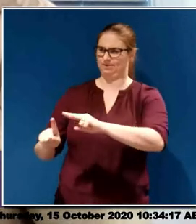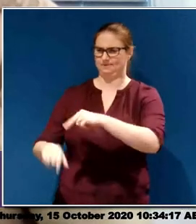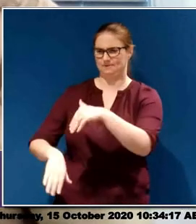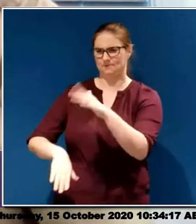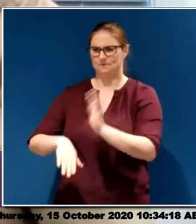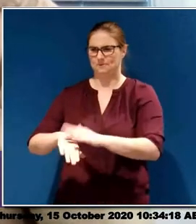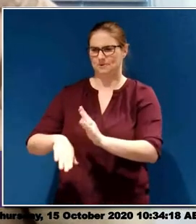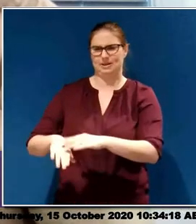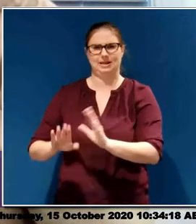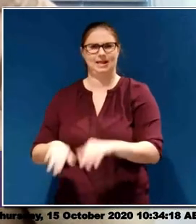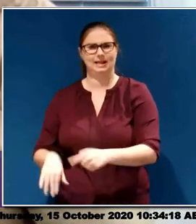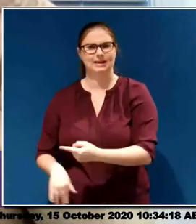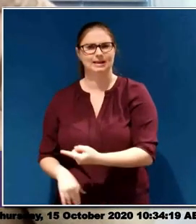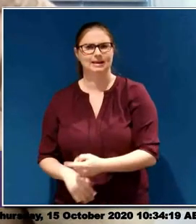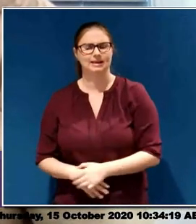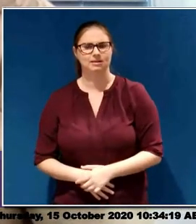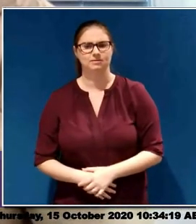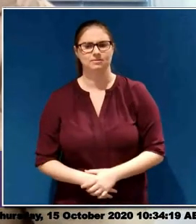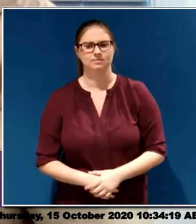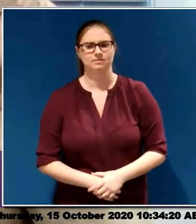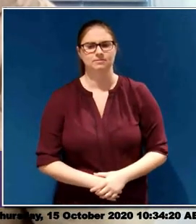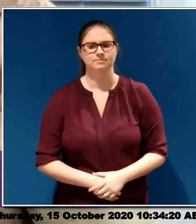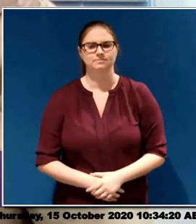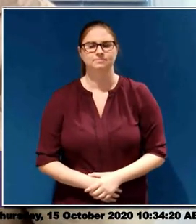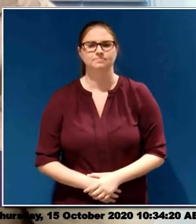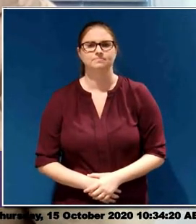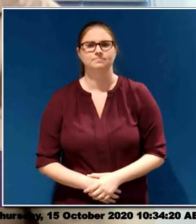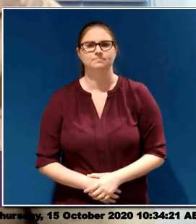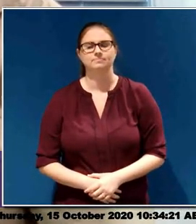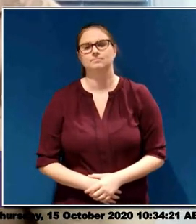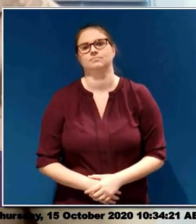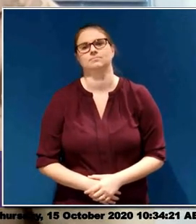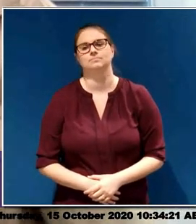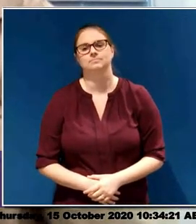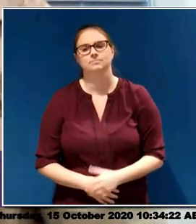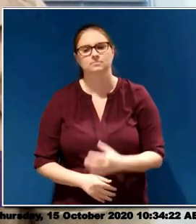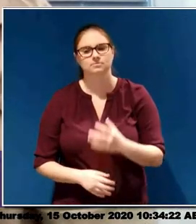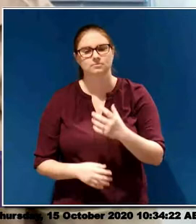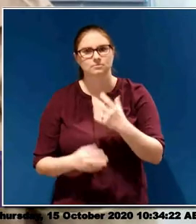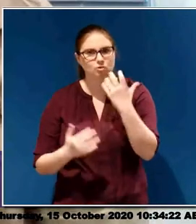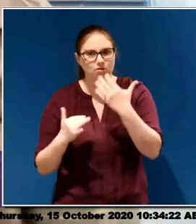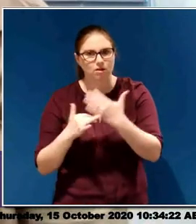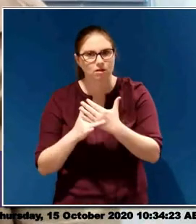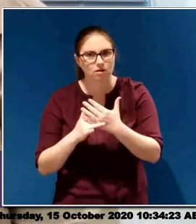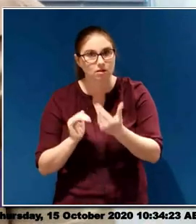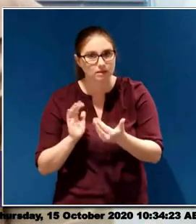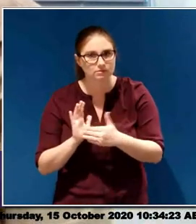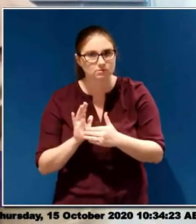And he just couldn't stop. Sorry, Alex, I didn't mean to - I said yeah, he just didn't stop, yeah.